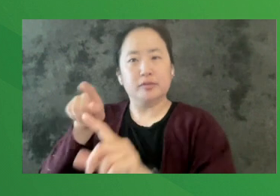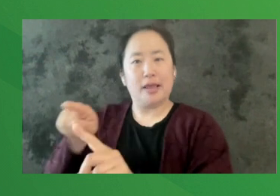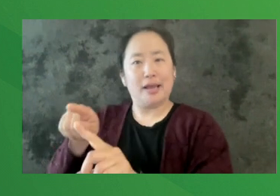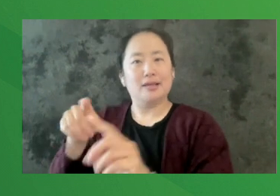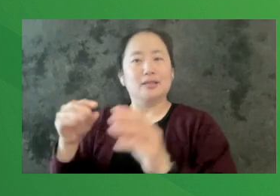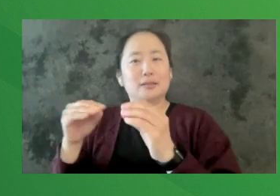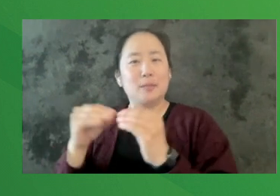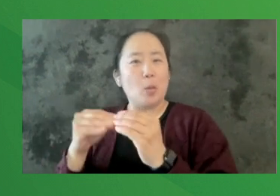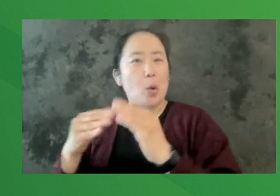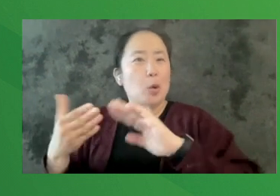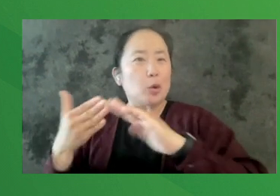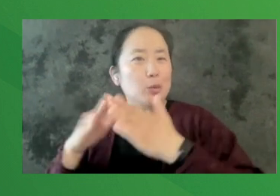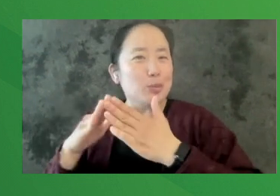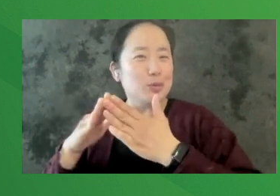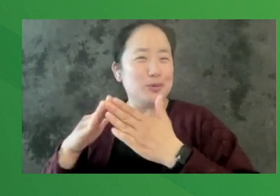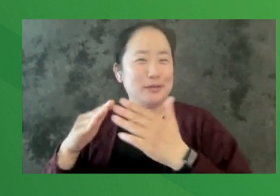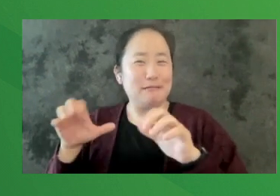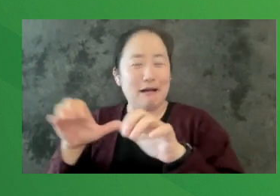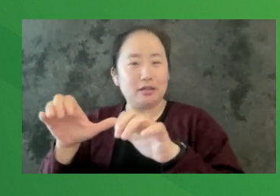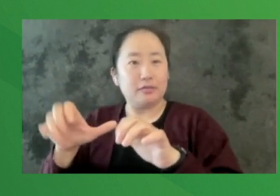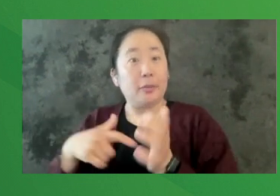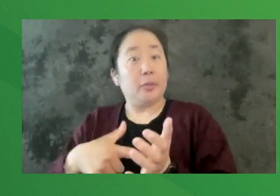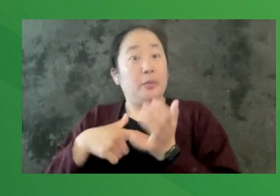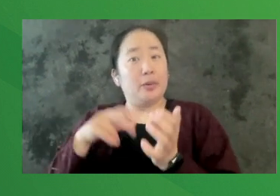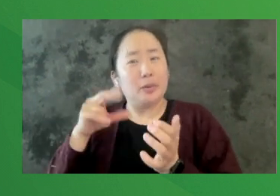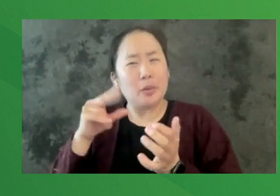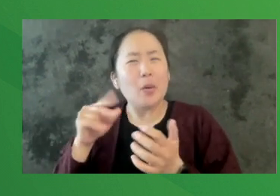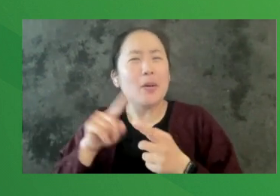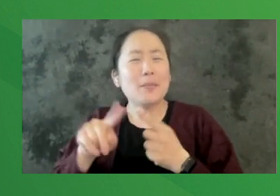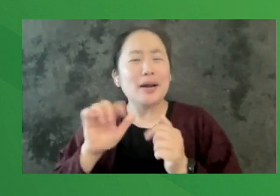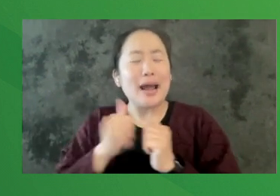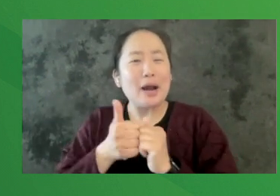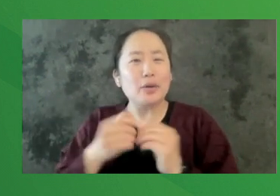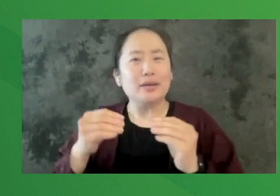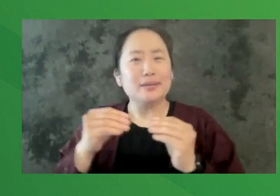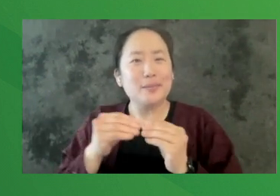Again, none of these are mandated. These are just options of how we can go about communicating what